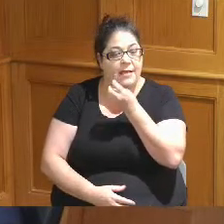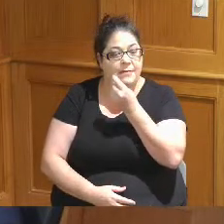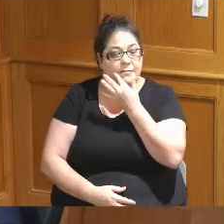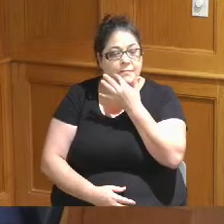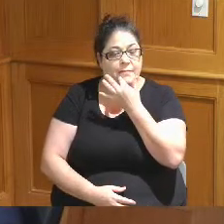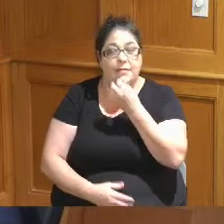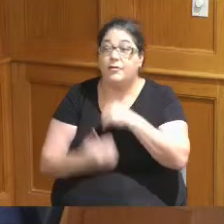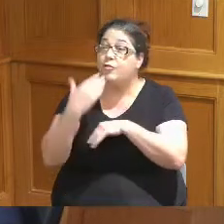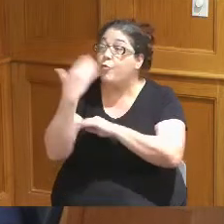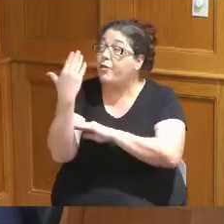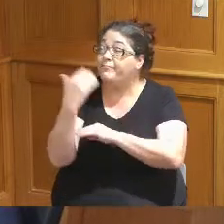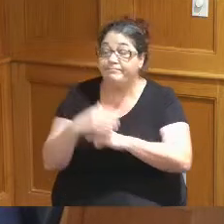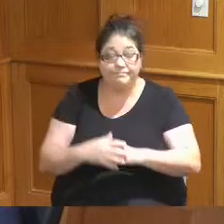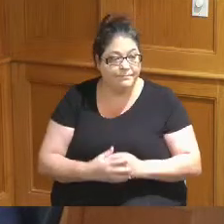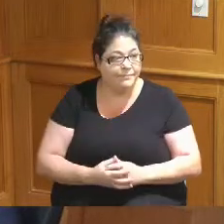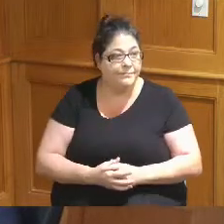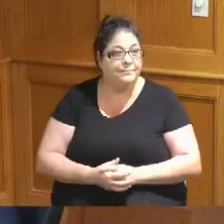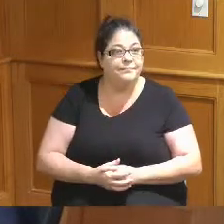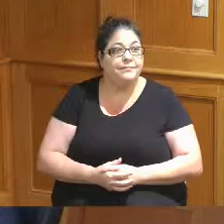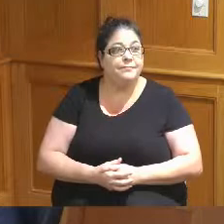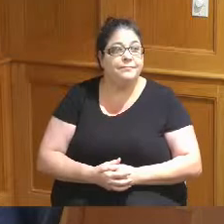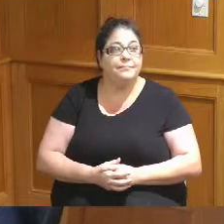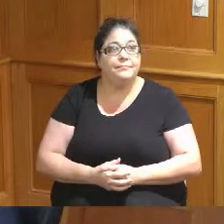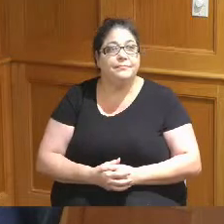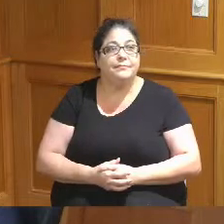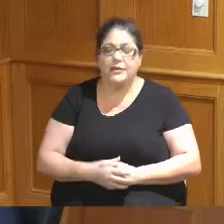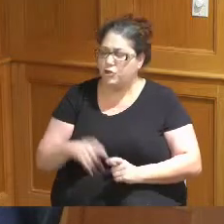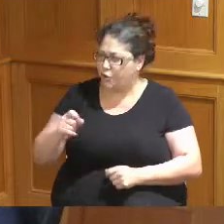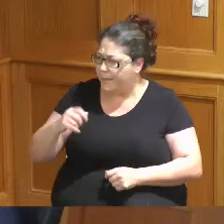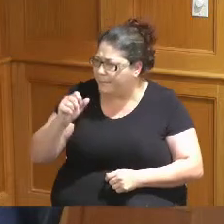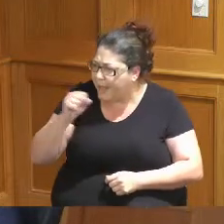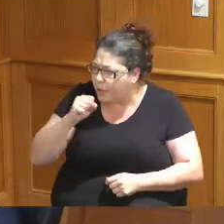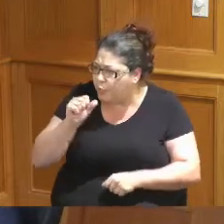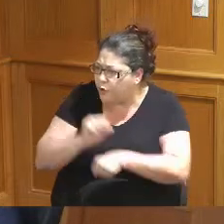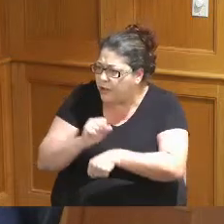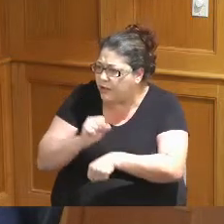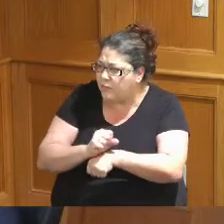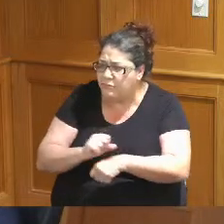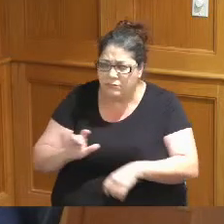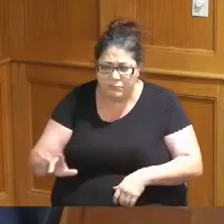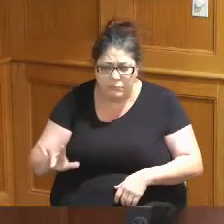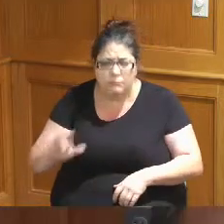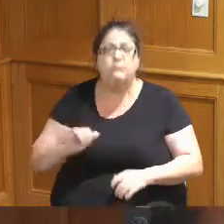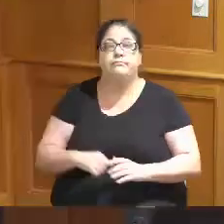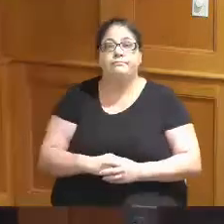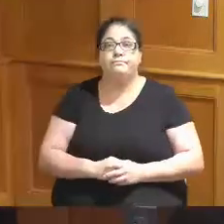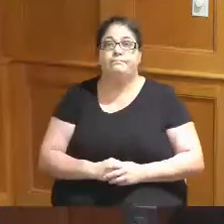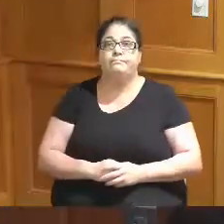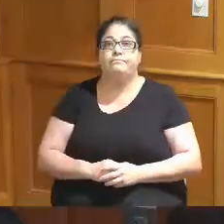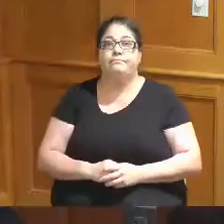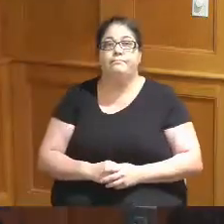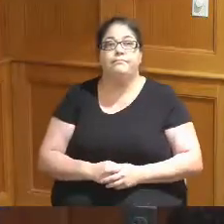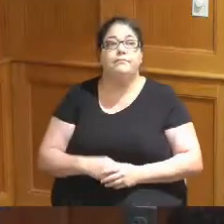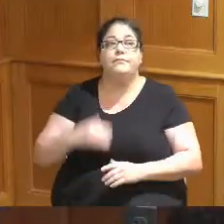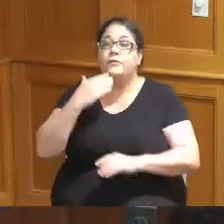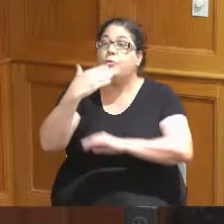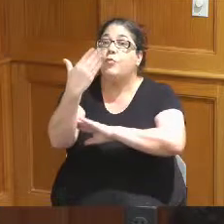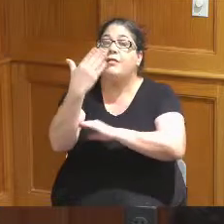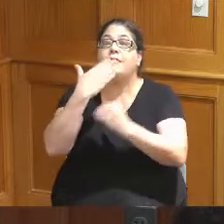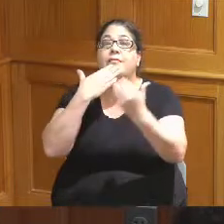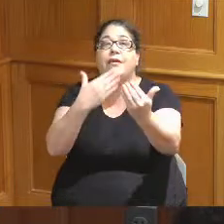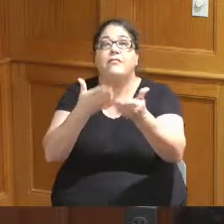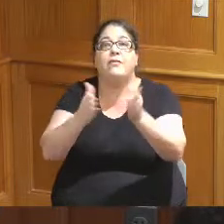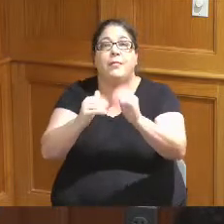should be on yeah okay there you go all right good morning thank you for allowing me to speak